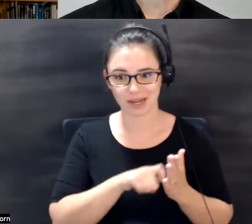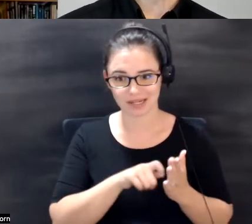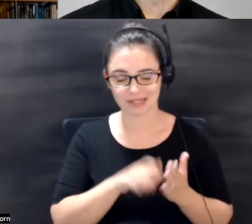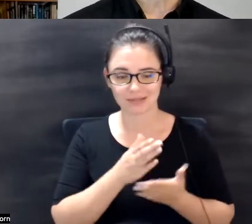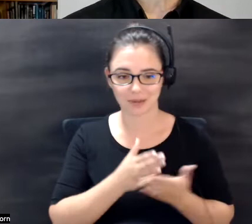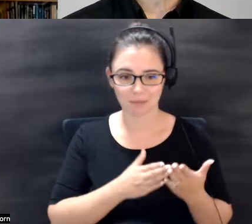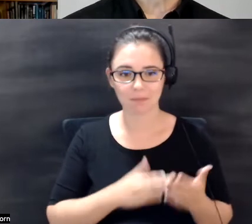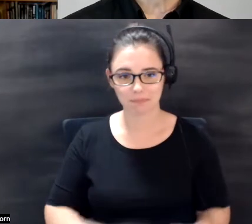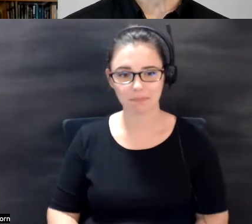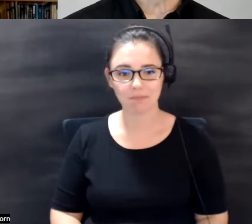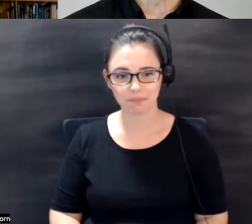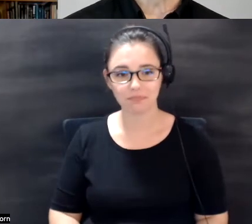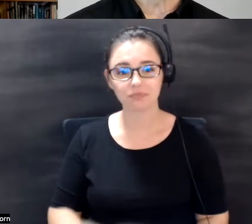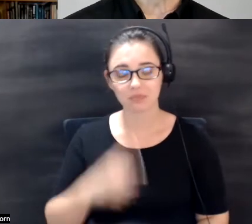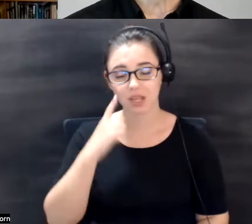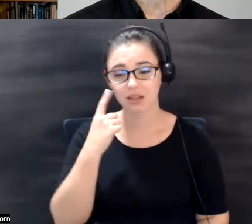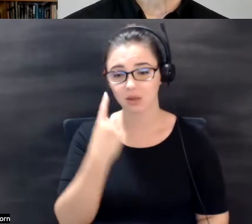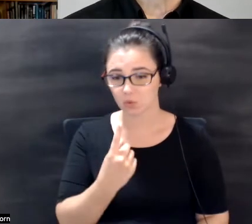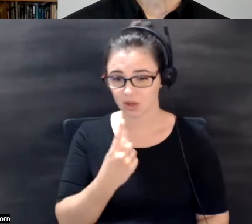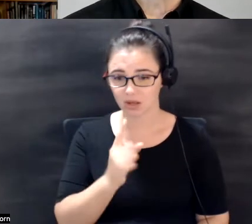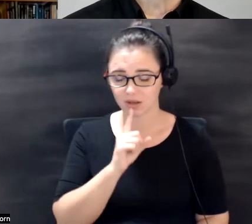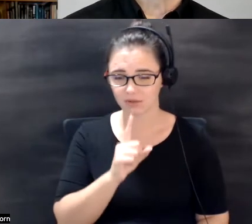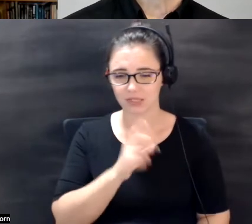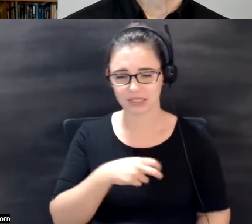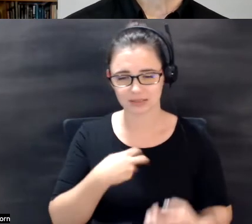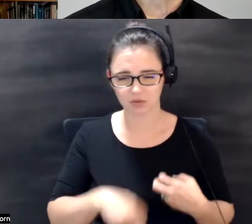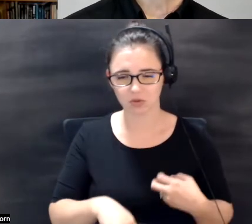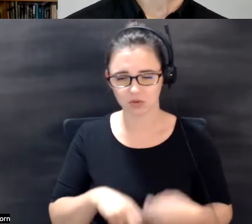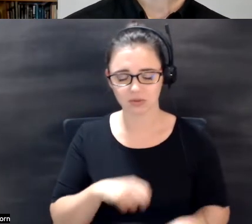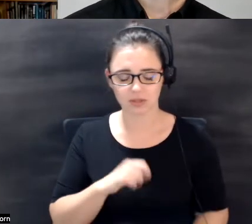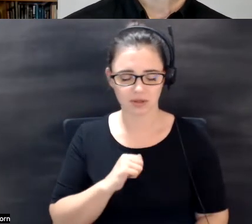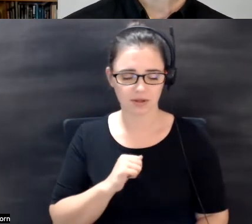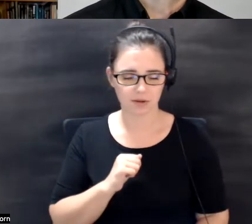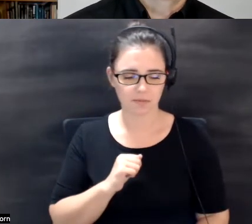them. I think one of the things that was also really difficult was um,